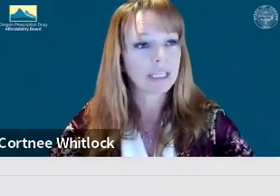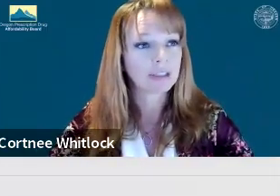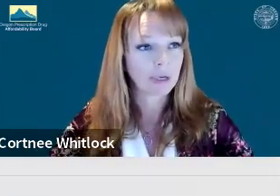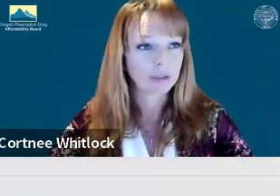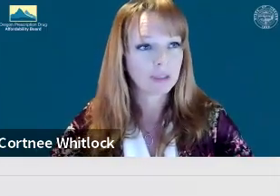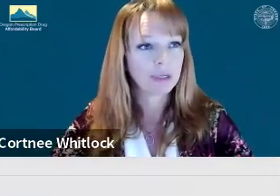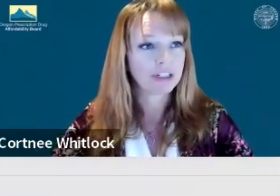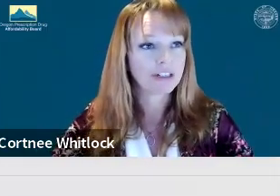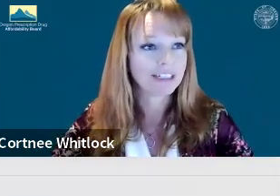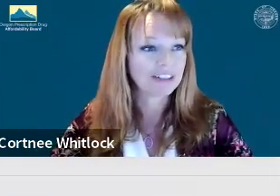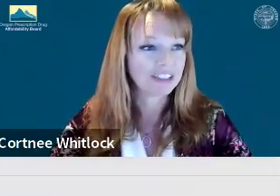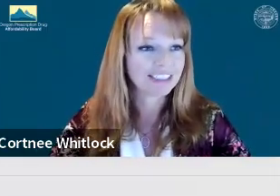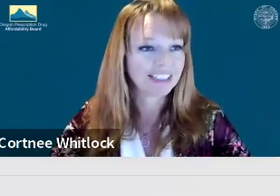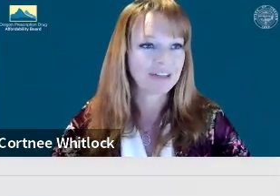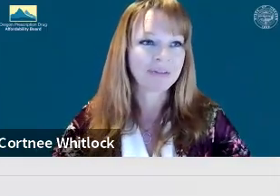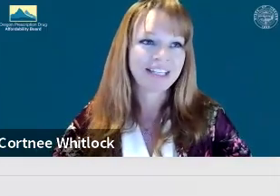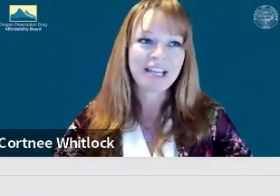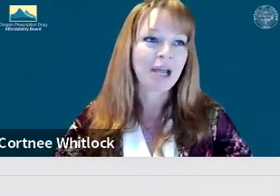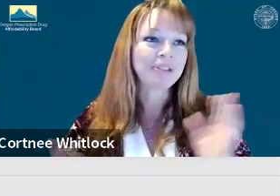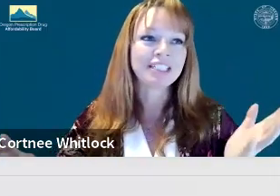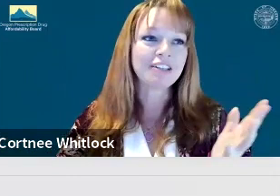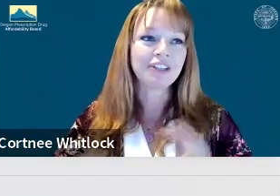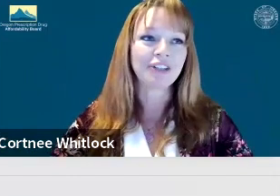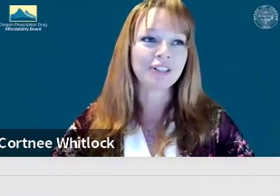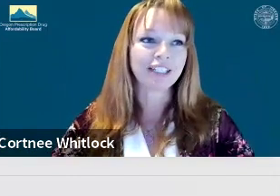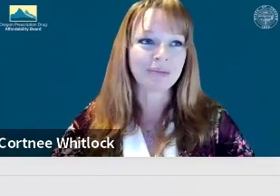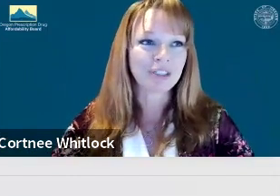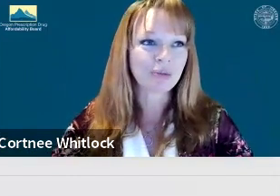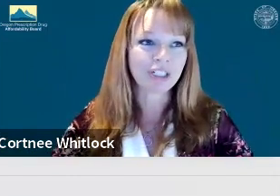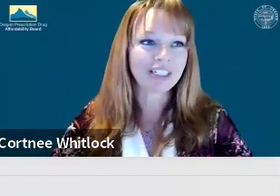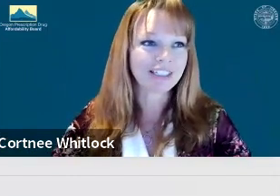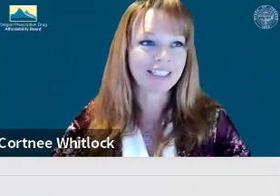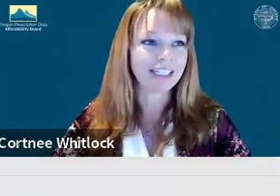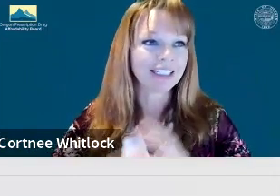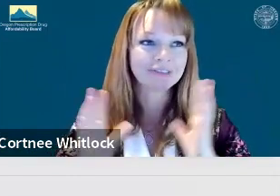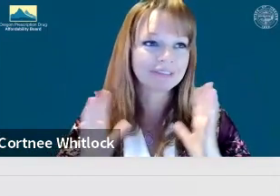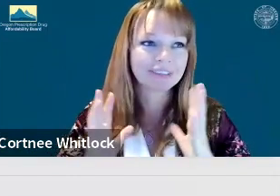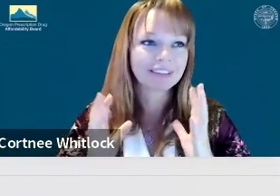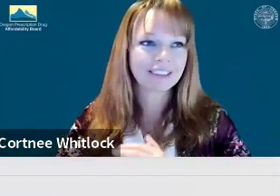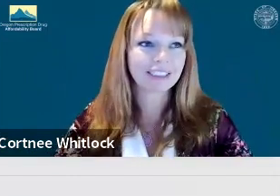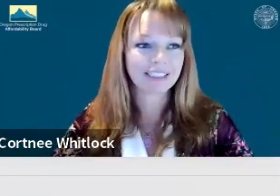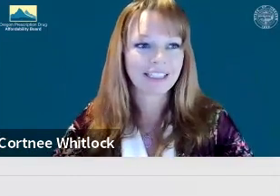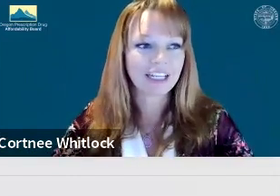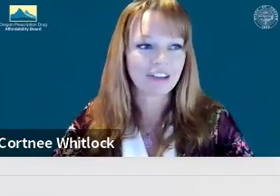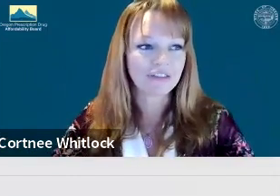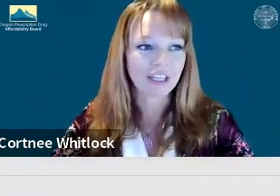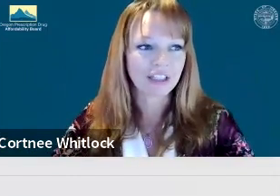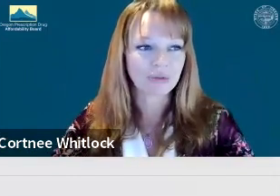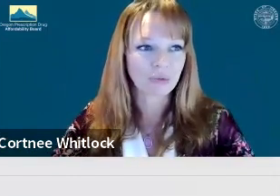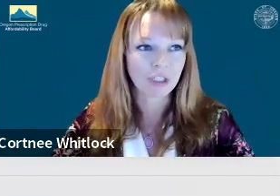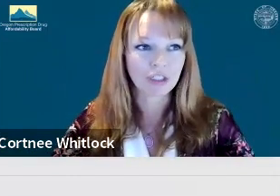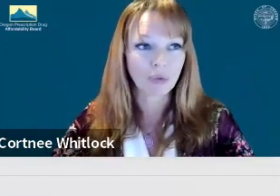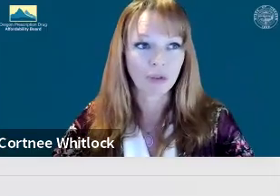but that's my opinion on it and I'm happy to give you um, a squished sta set if that's what the